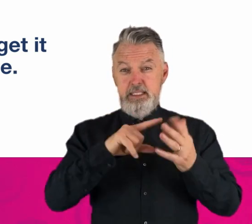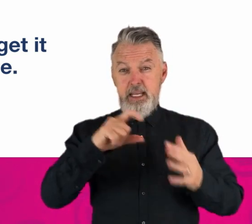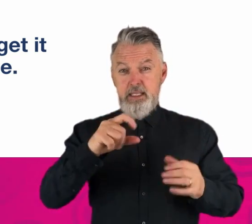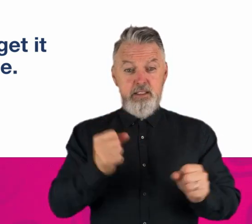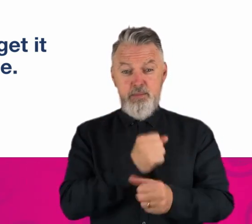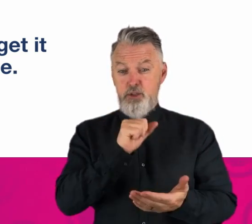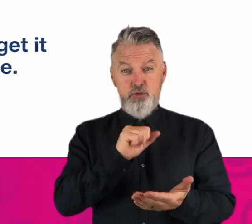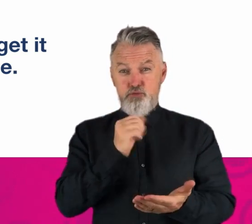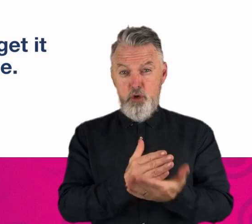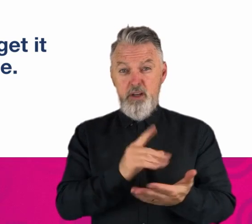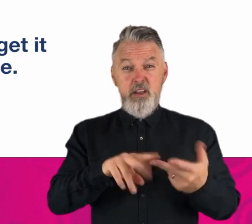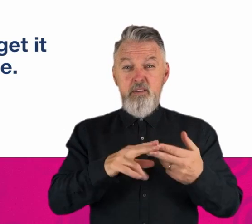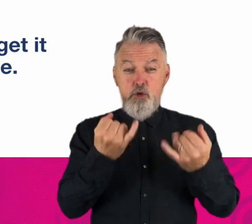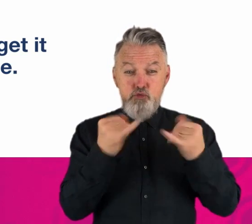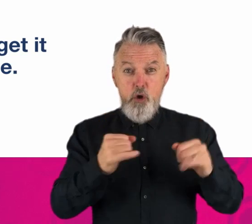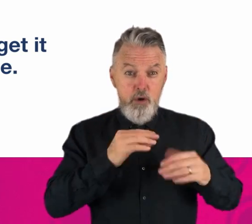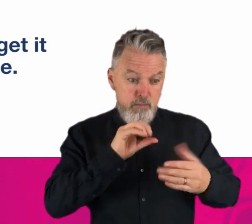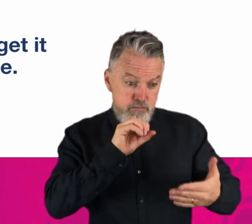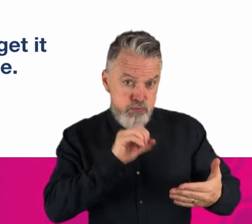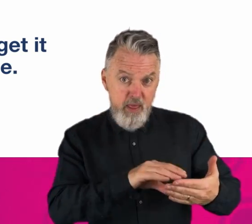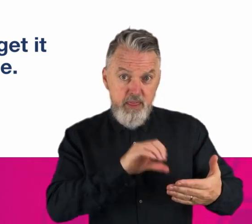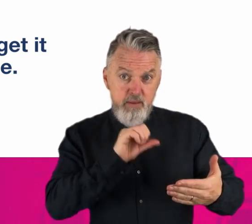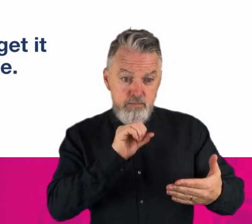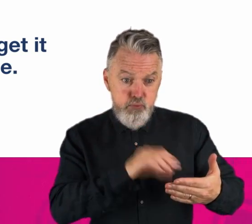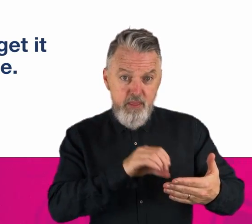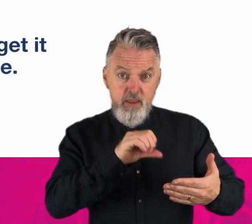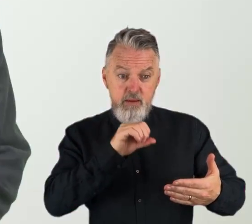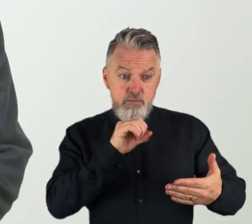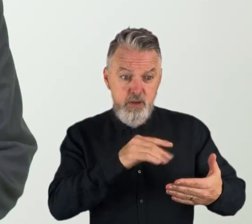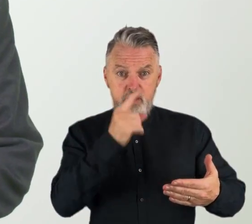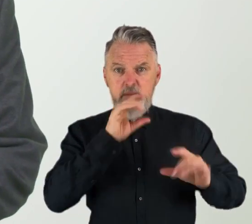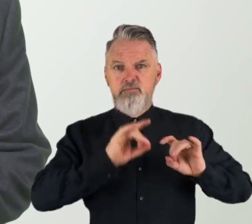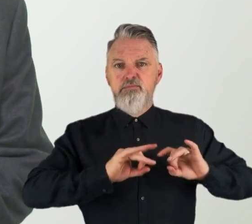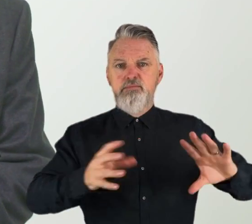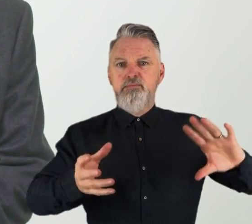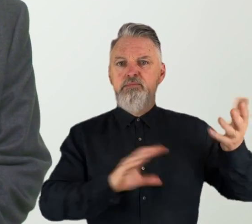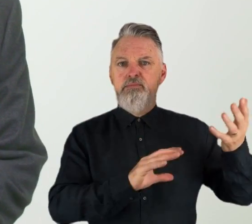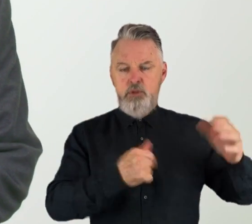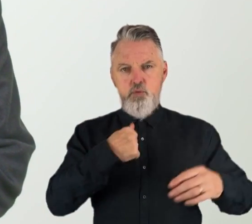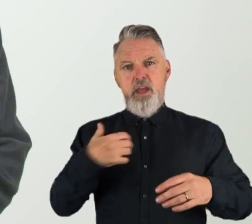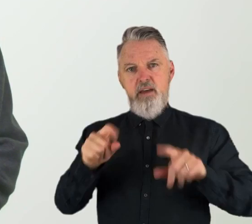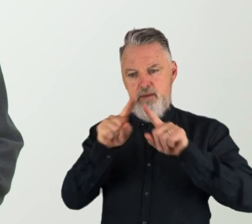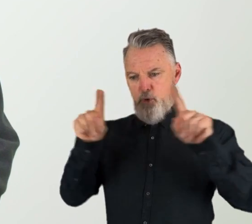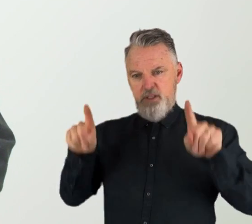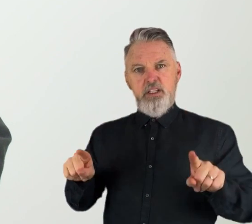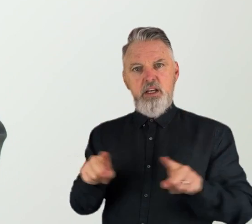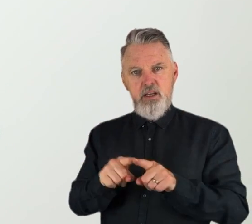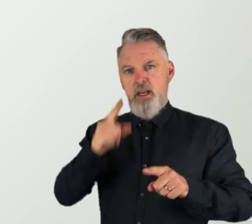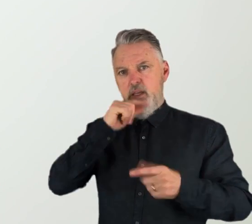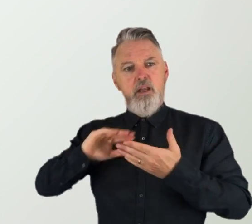Just a few wrong breaths can have dire consequences. We’ve developed a monitor to address both these issues.